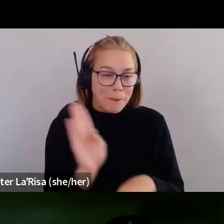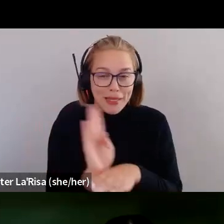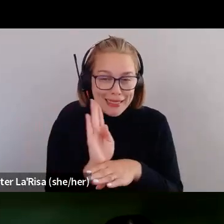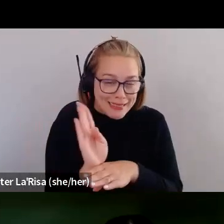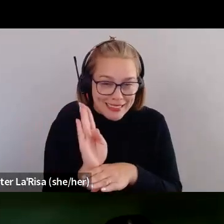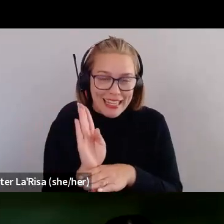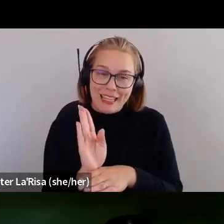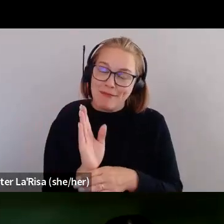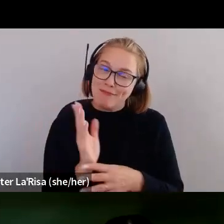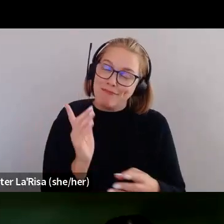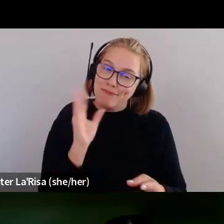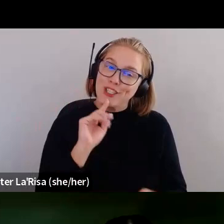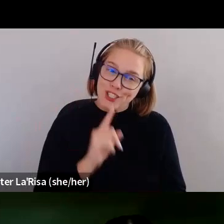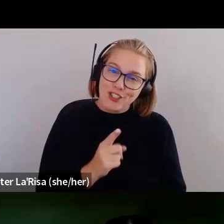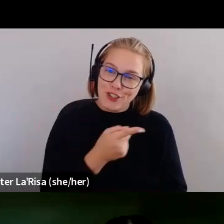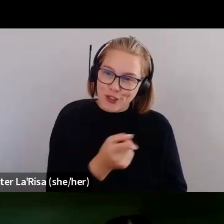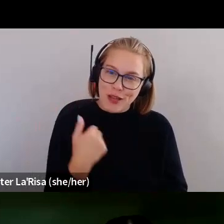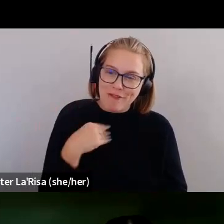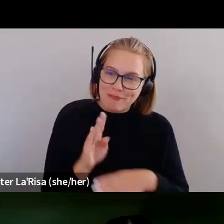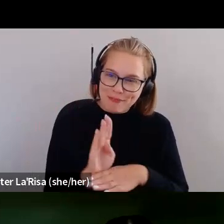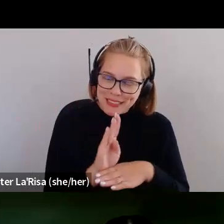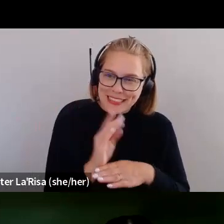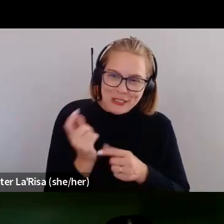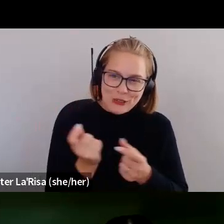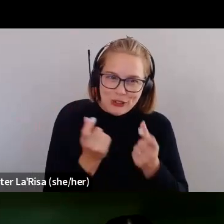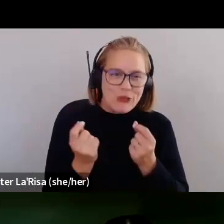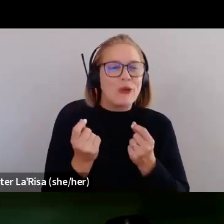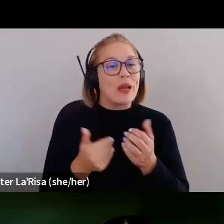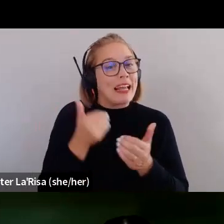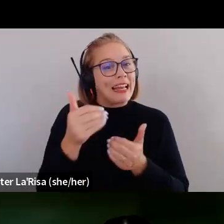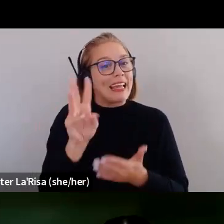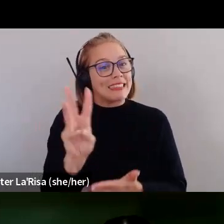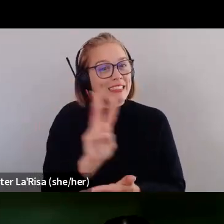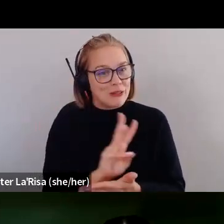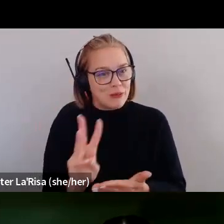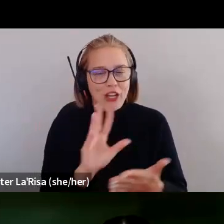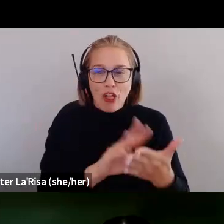thoughtful applications and for taking the time out of what I am sure is a